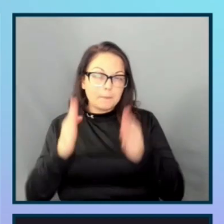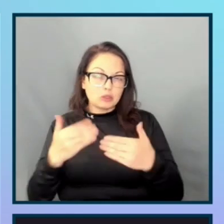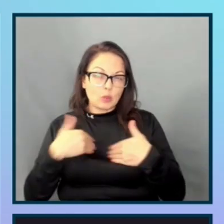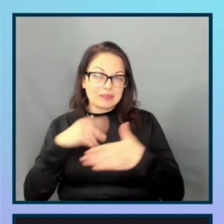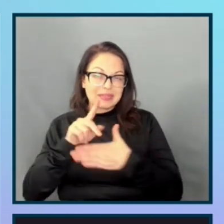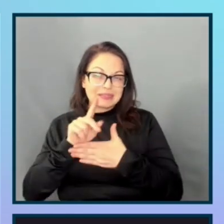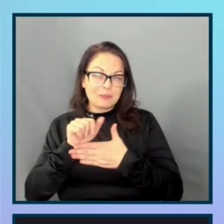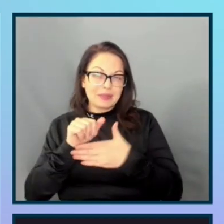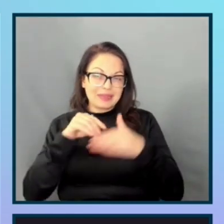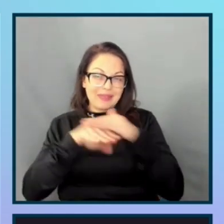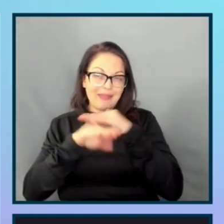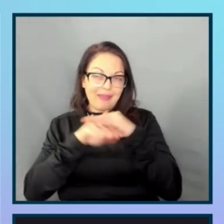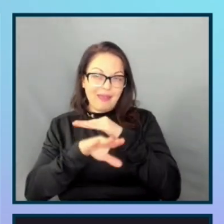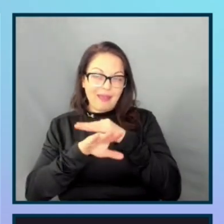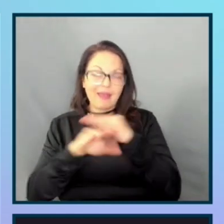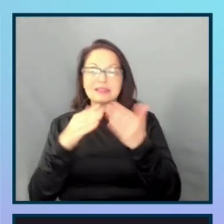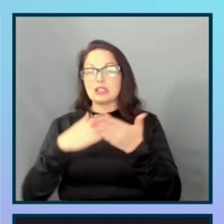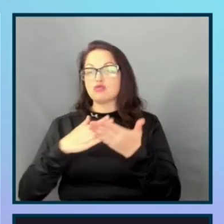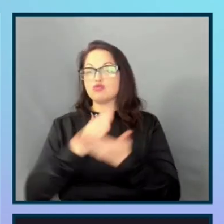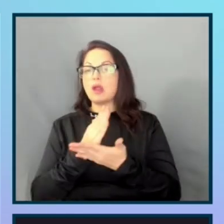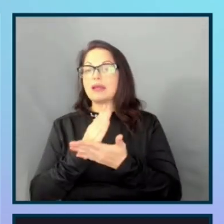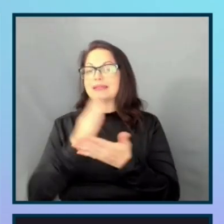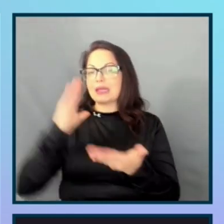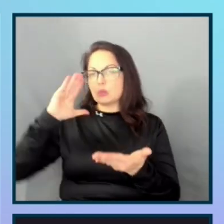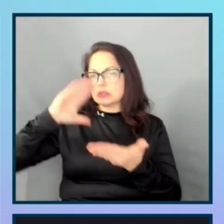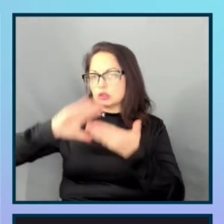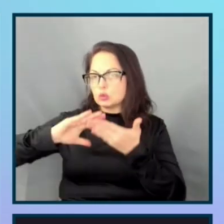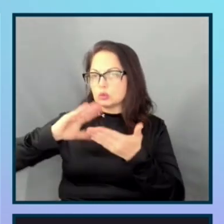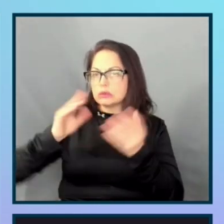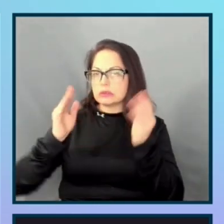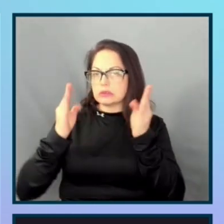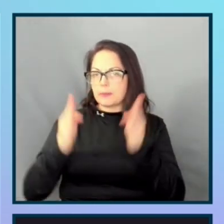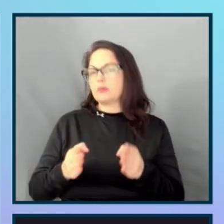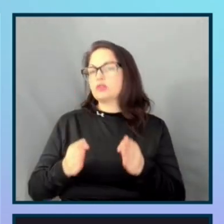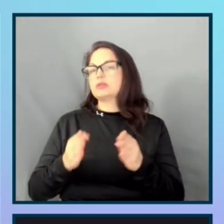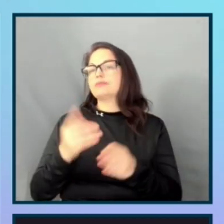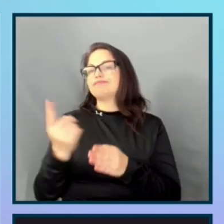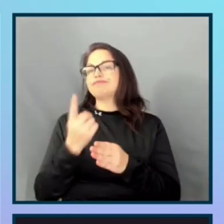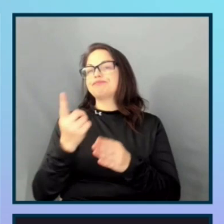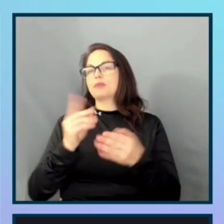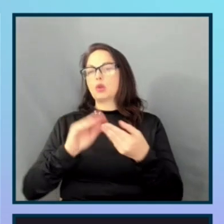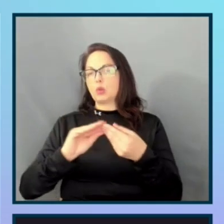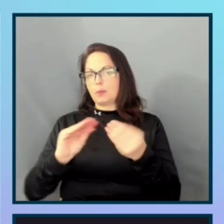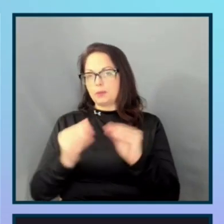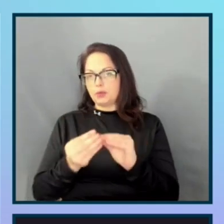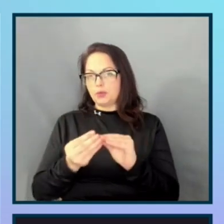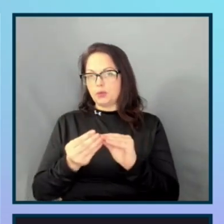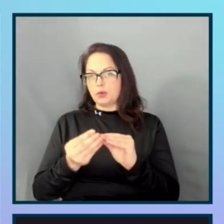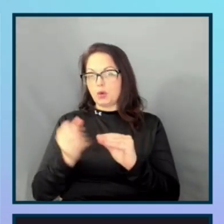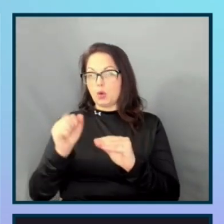It reduces people to a number, it reduces people to a disability.